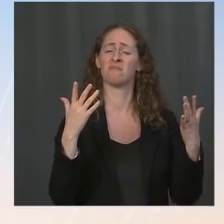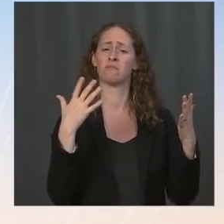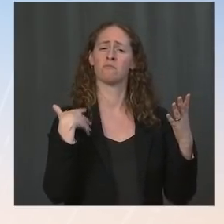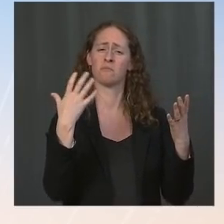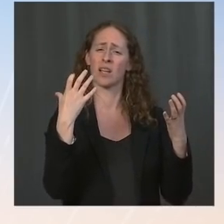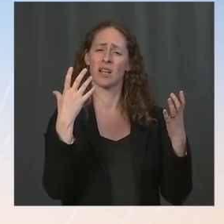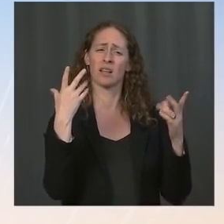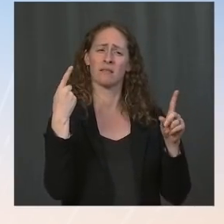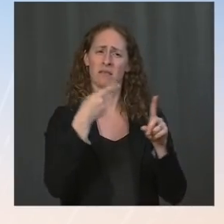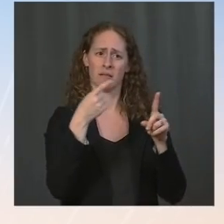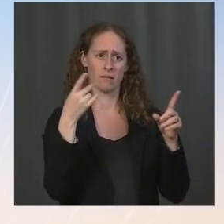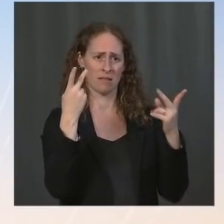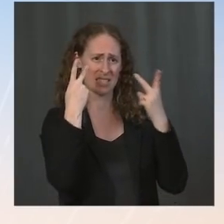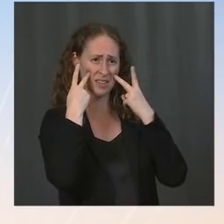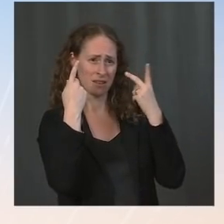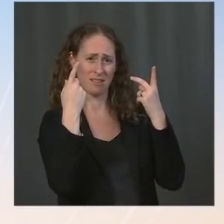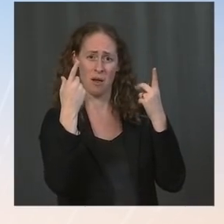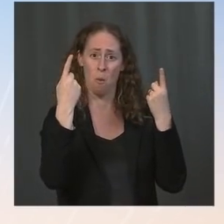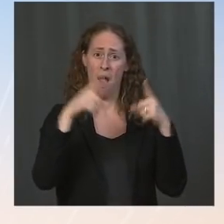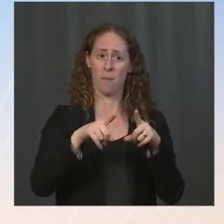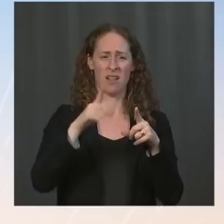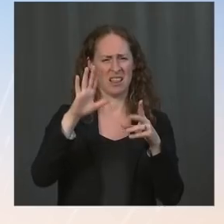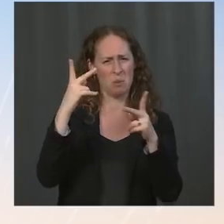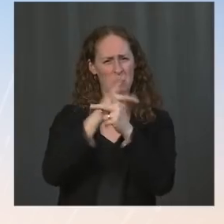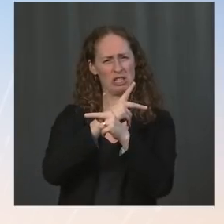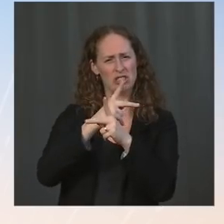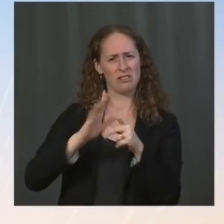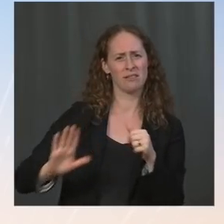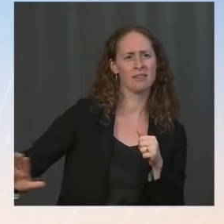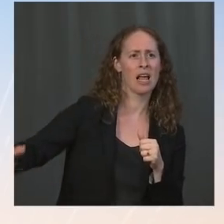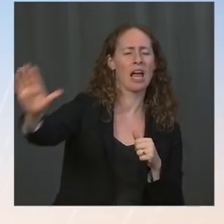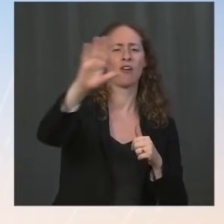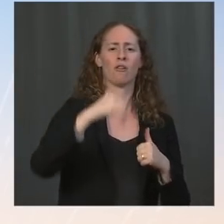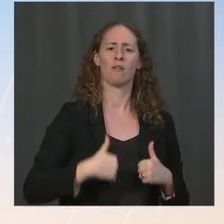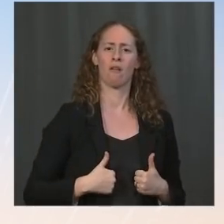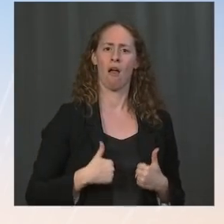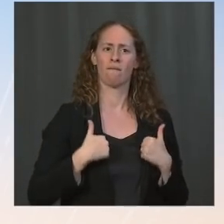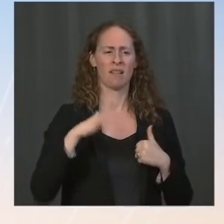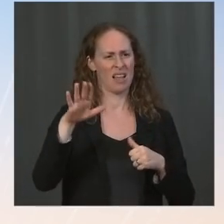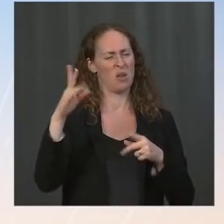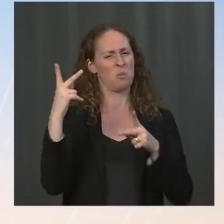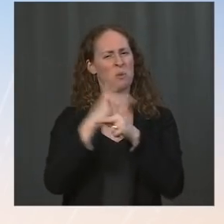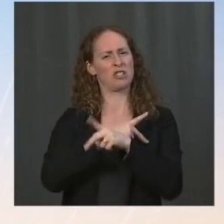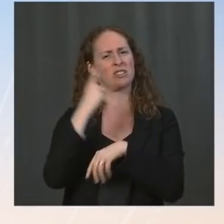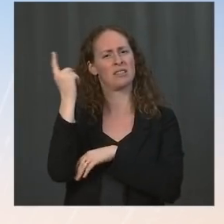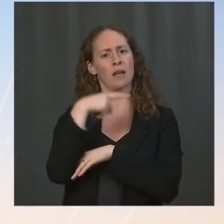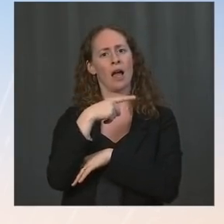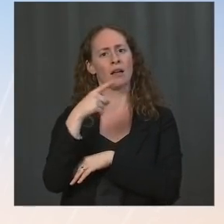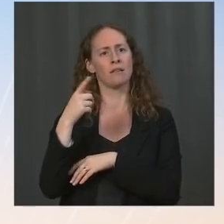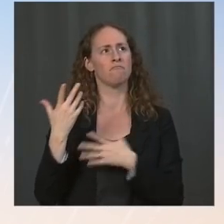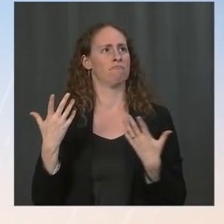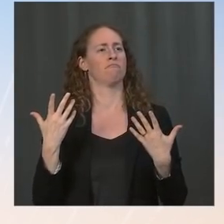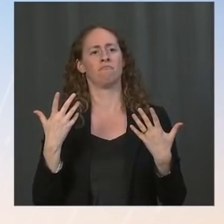and last Thursday or Friday was the worst day of their lives. And what role the President plays or doesn't play